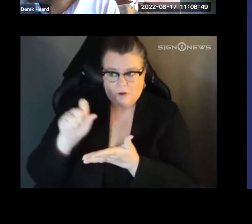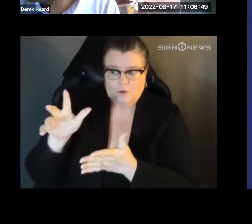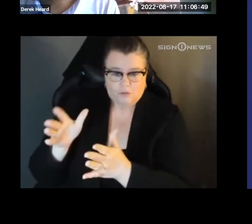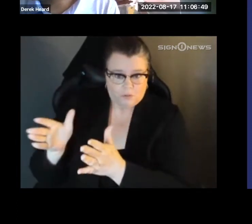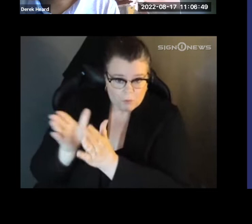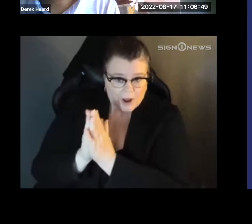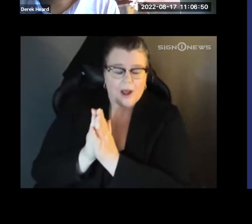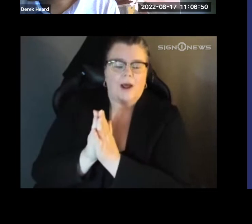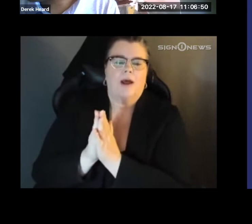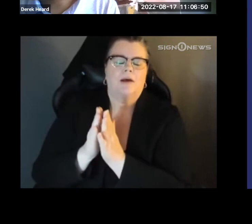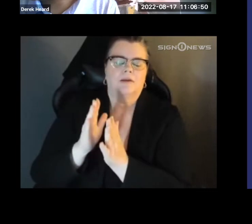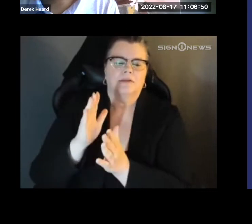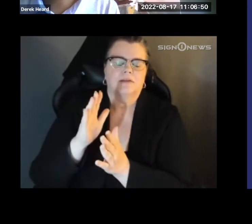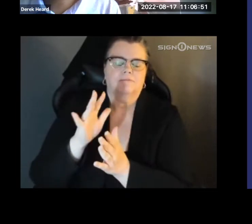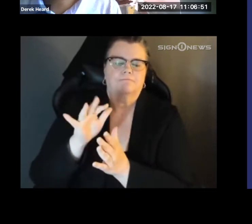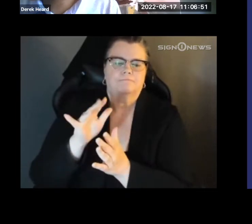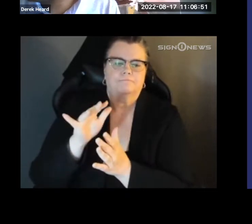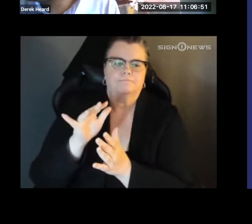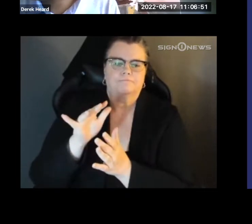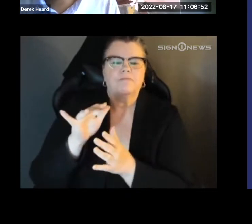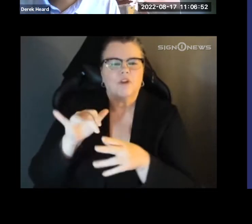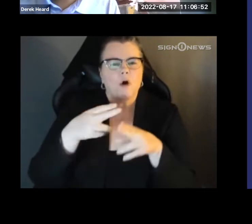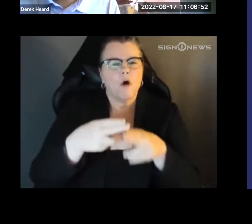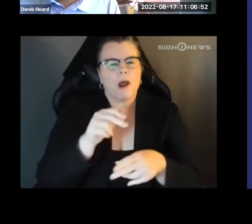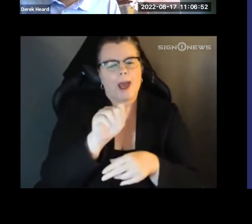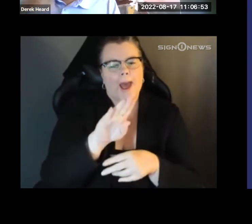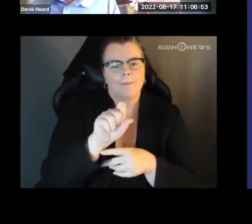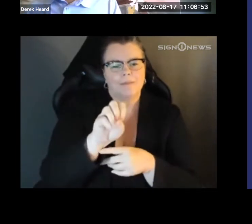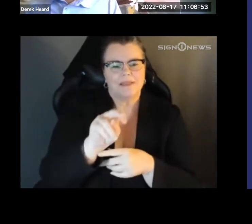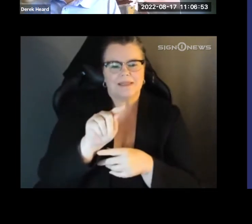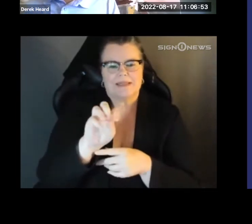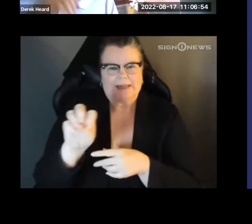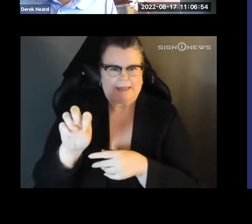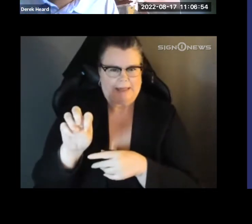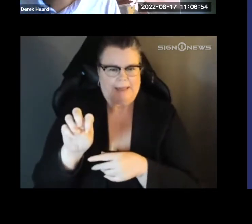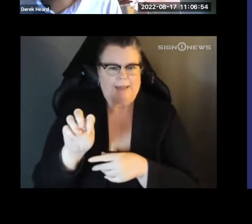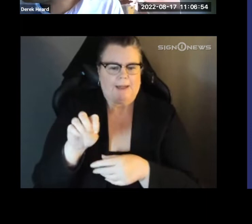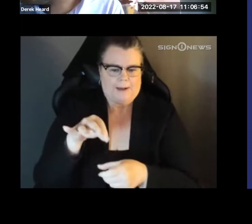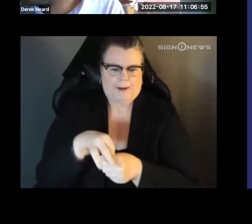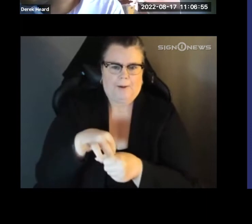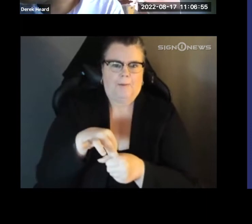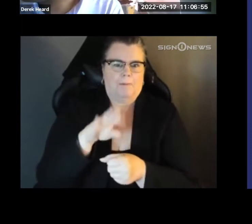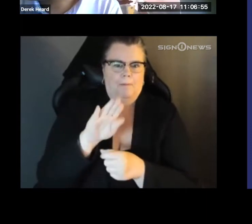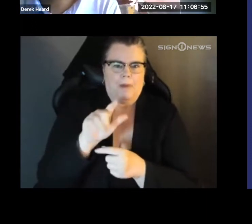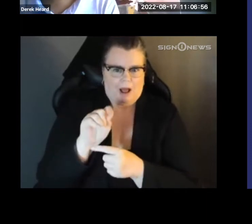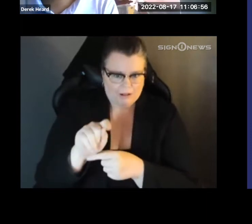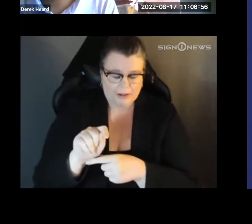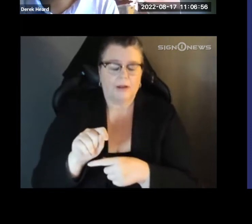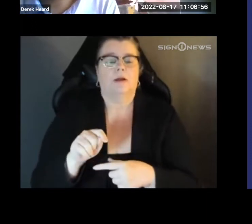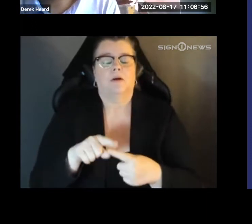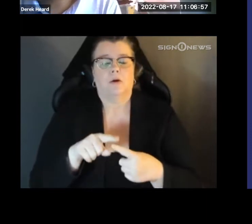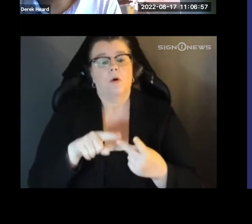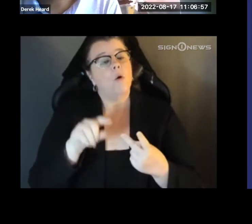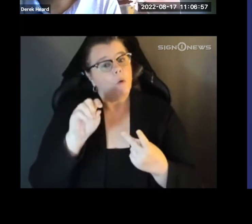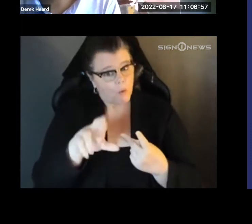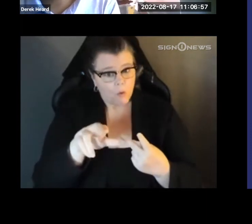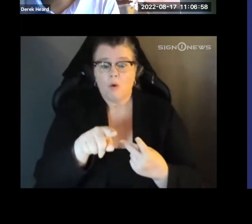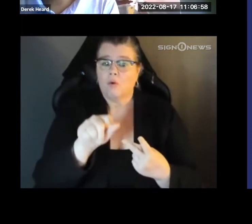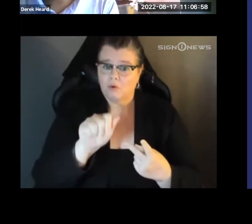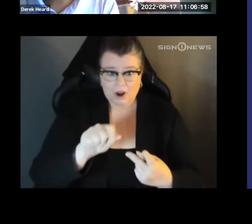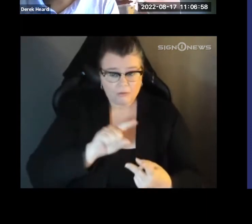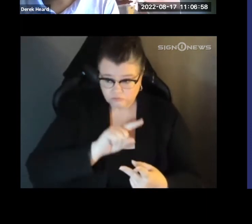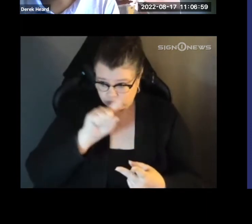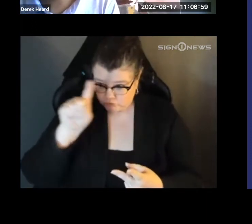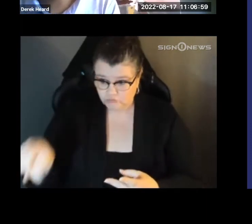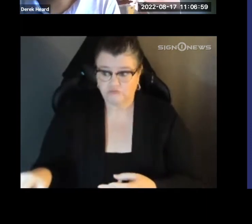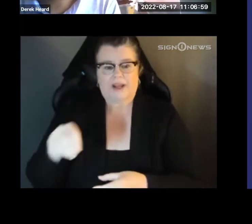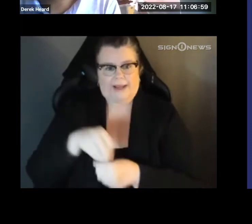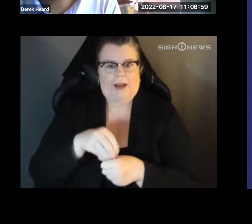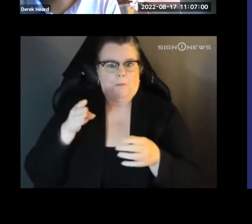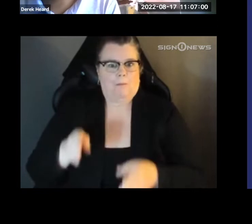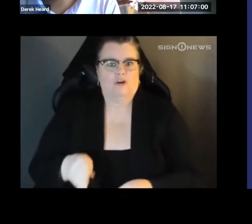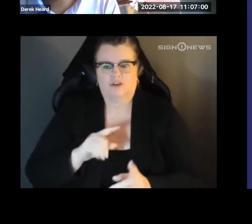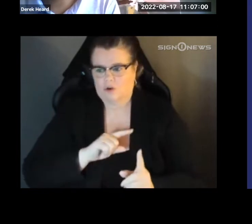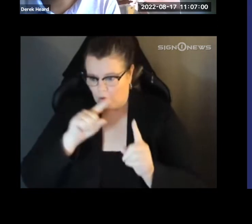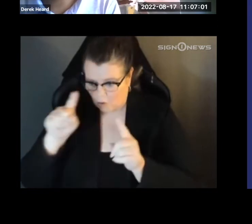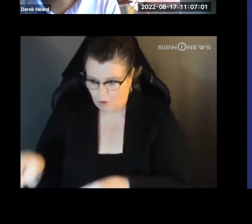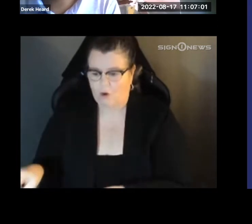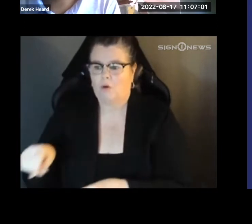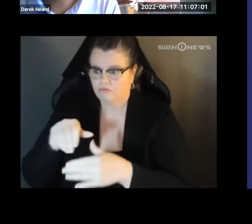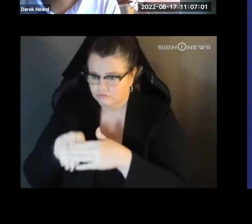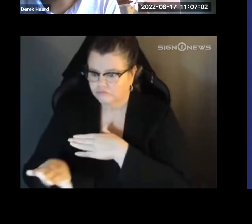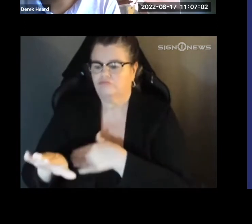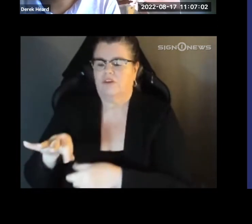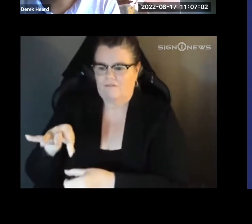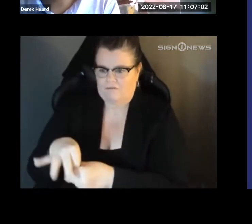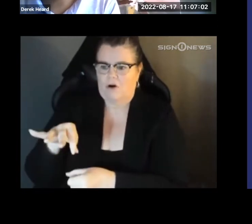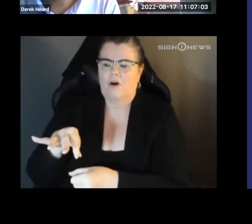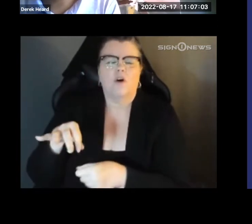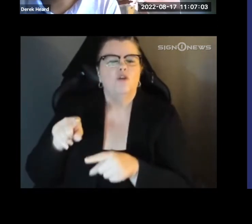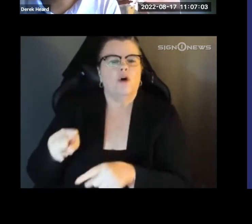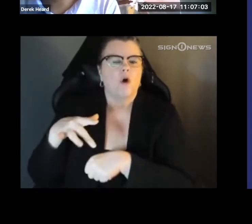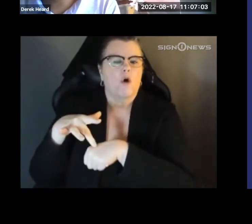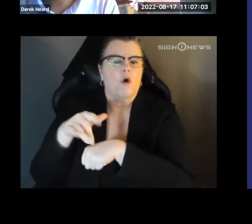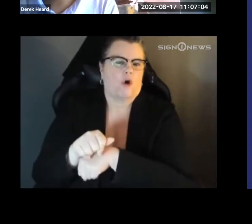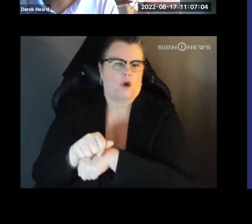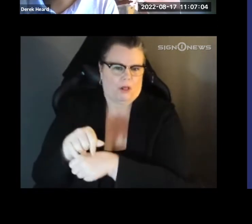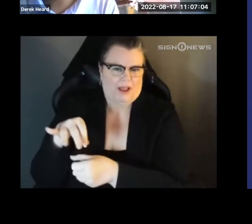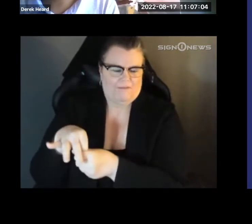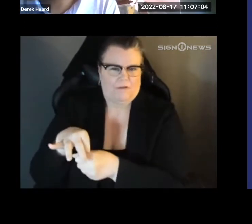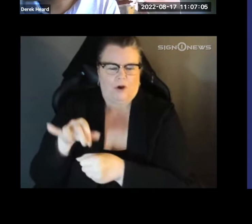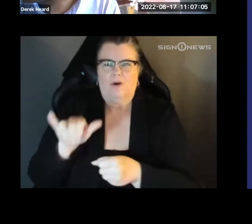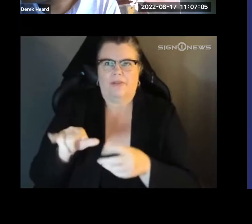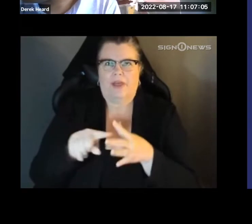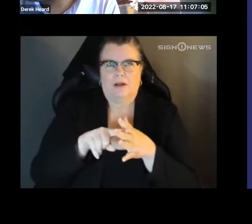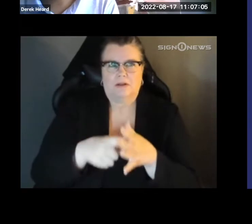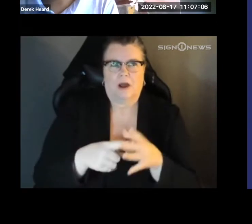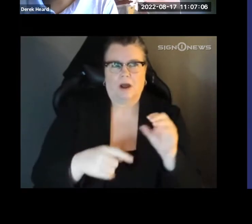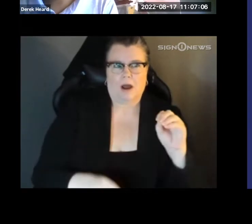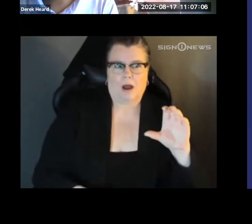absentee ballot or you can go vote in person during early voting from October 17th through